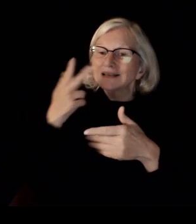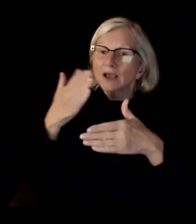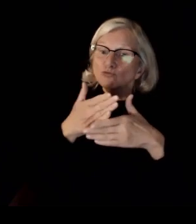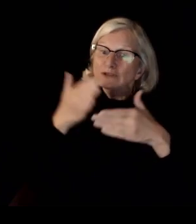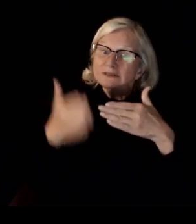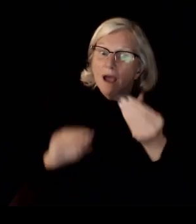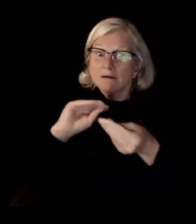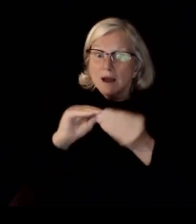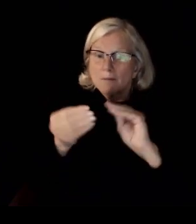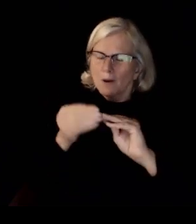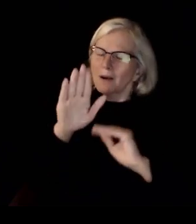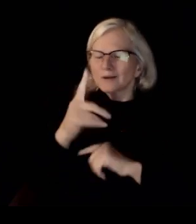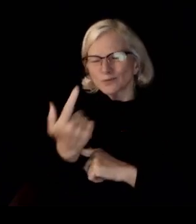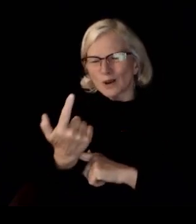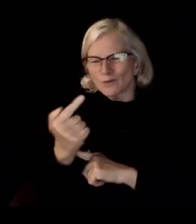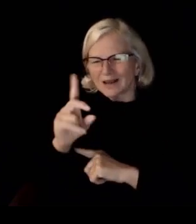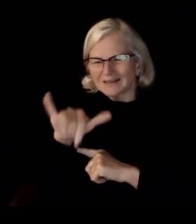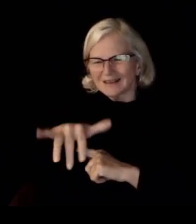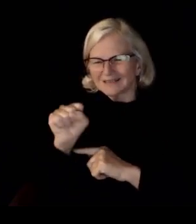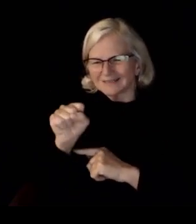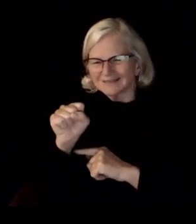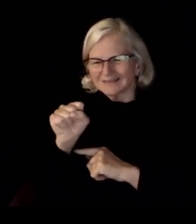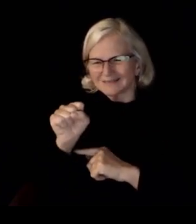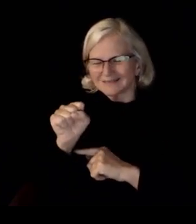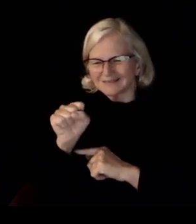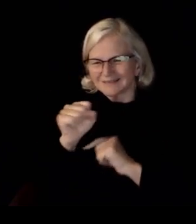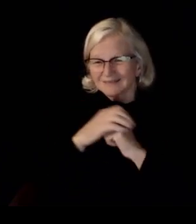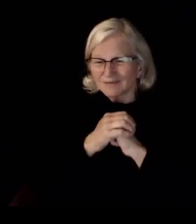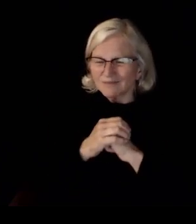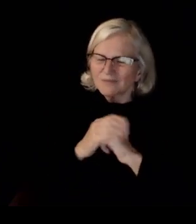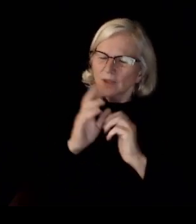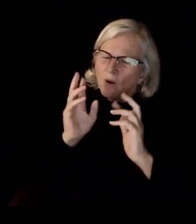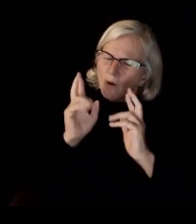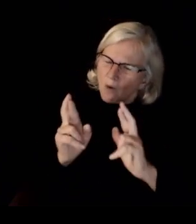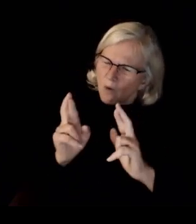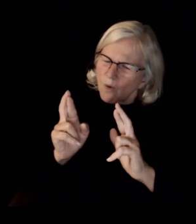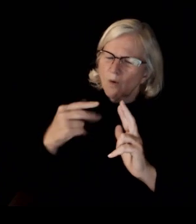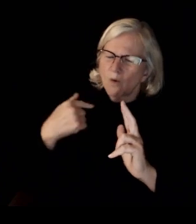been seen in other locations that we're going to see the positive impact of this mandate